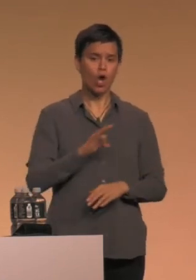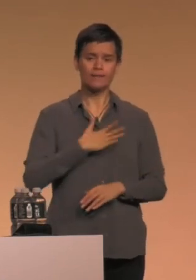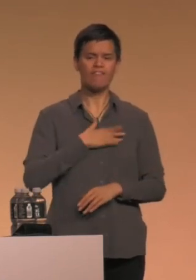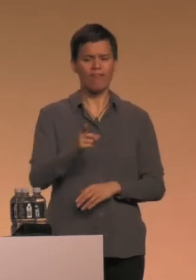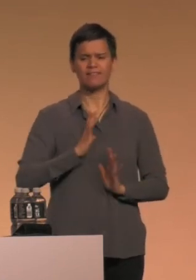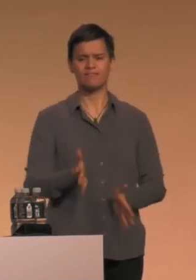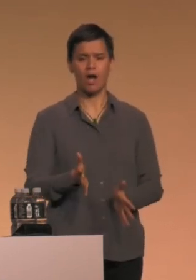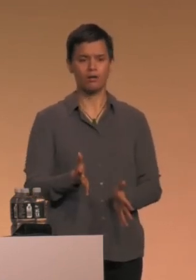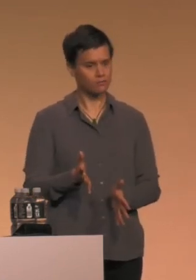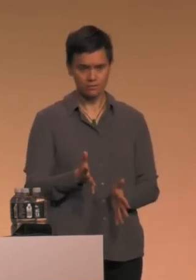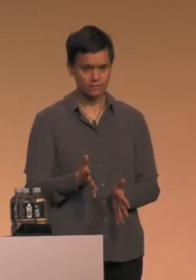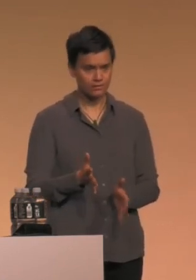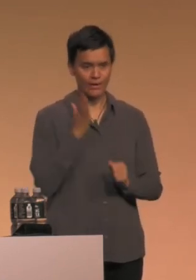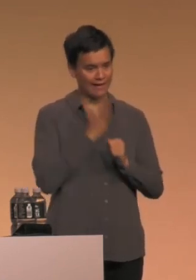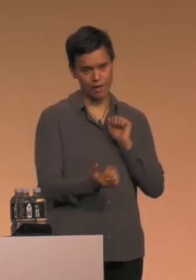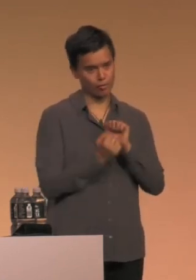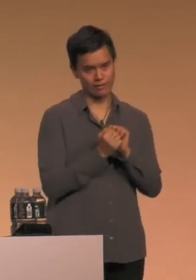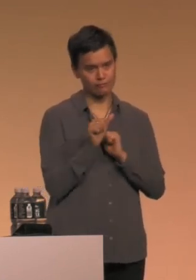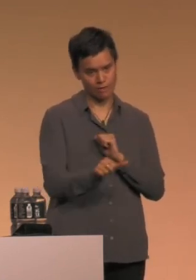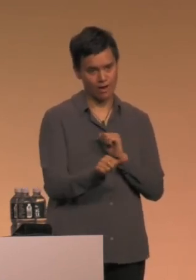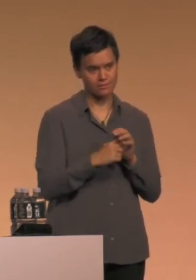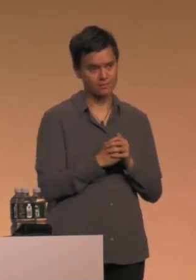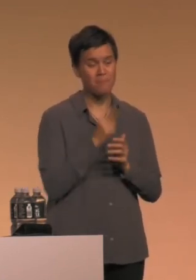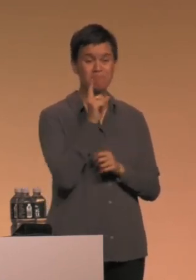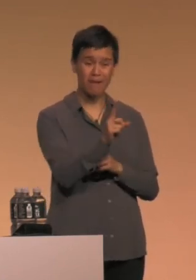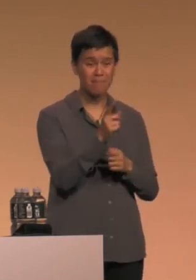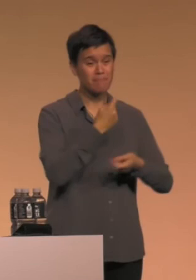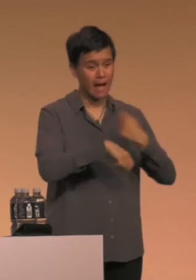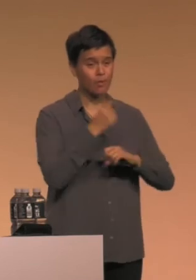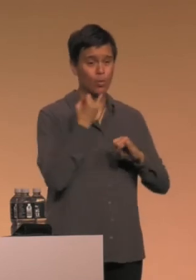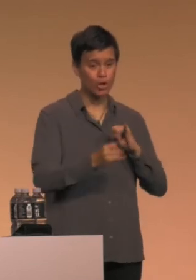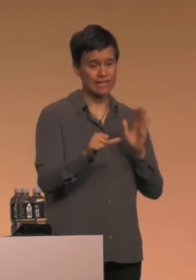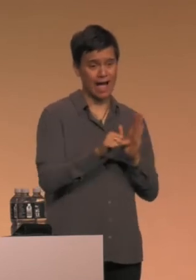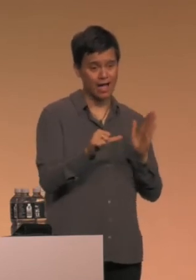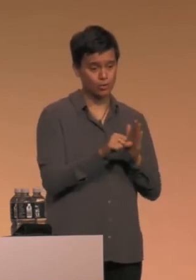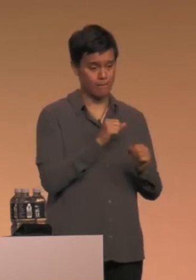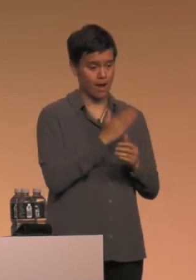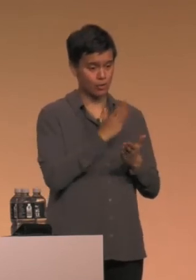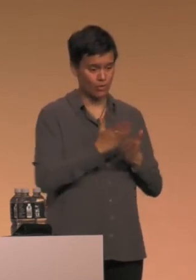However, increasingly, it's becoming more difficult to assure physical safety of our staff.